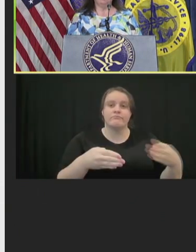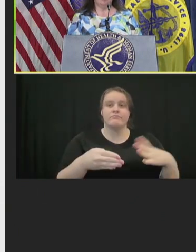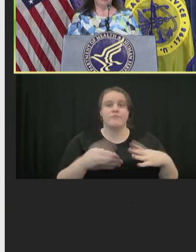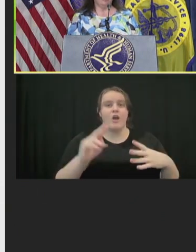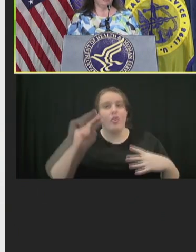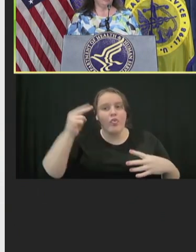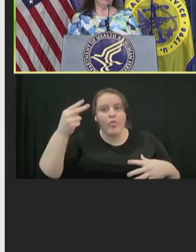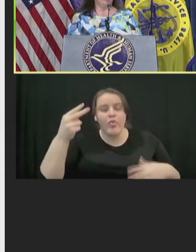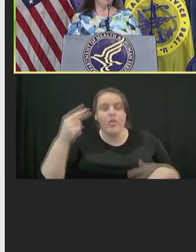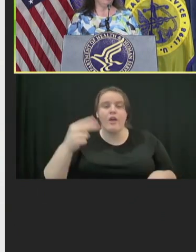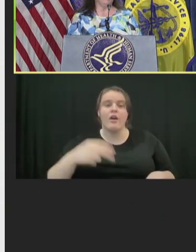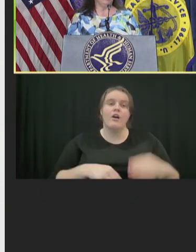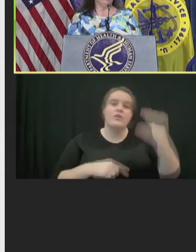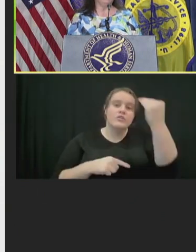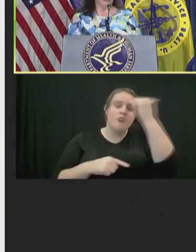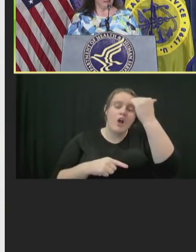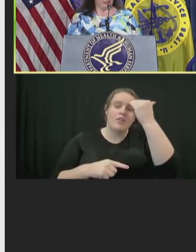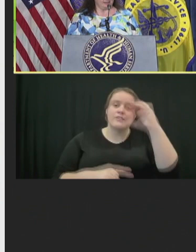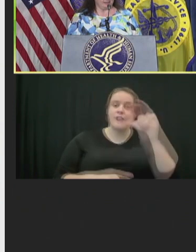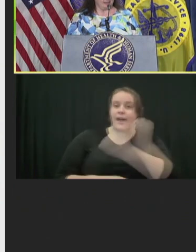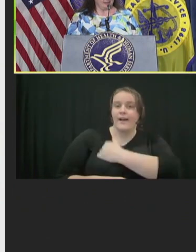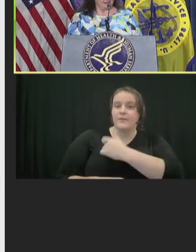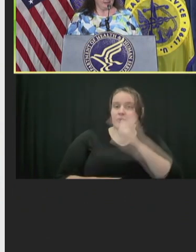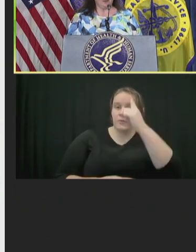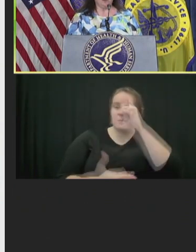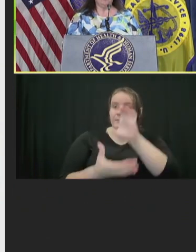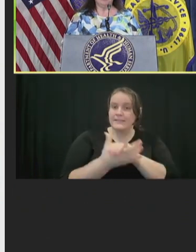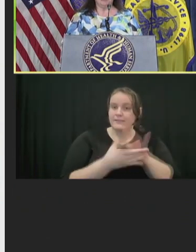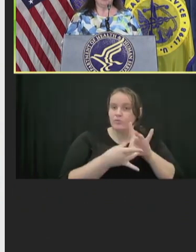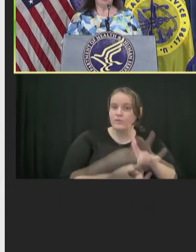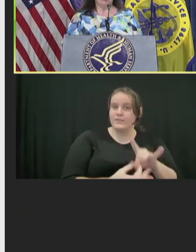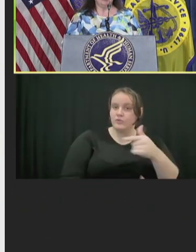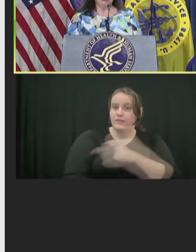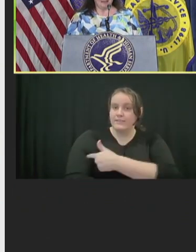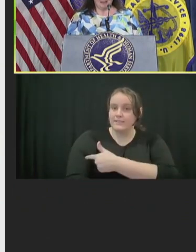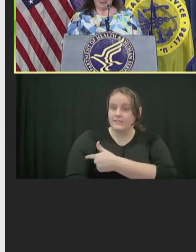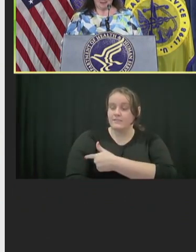knowledge, attitudes, and beliefs. And then COVID came along. So,